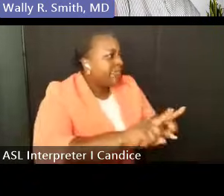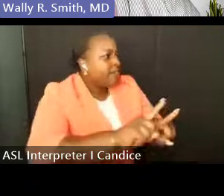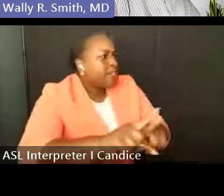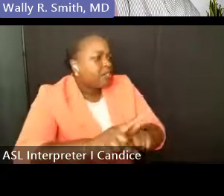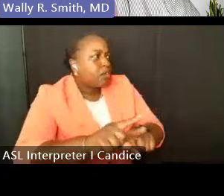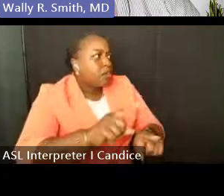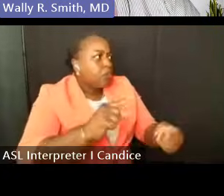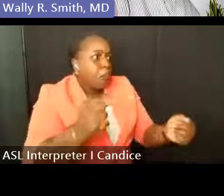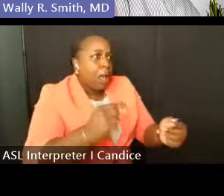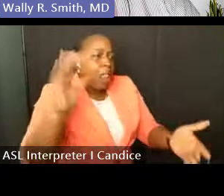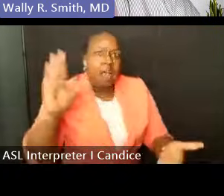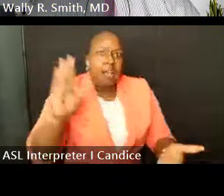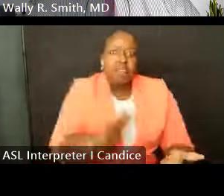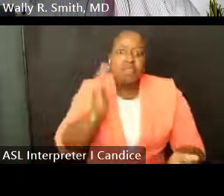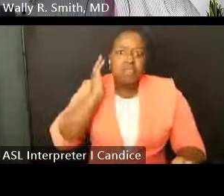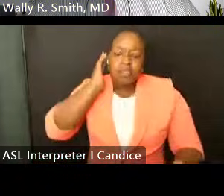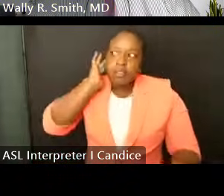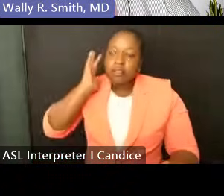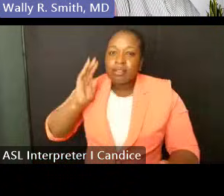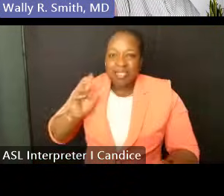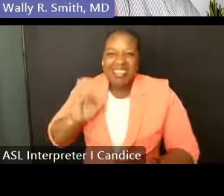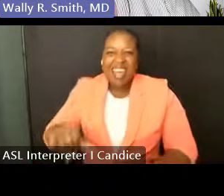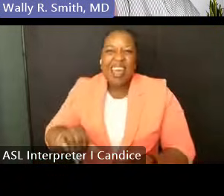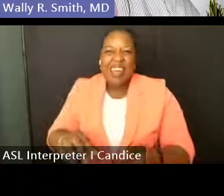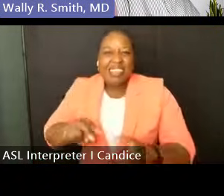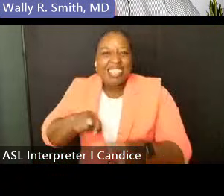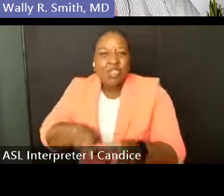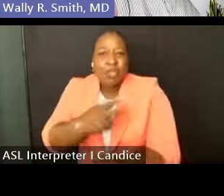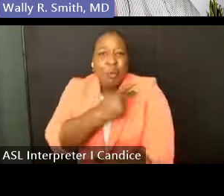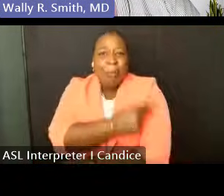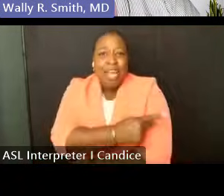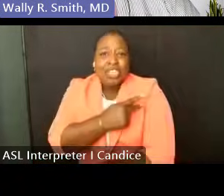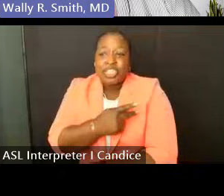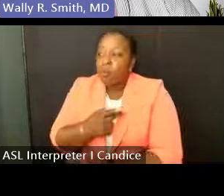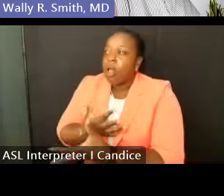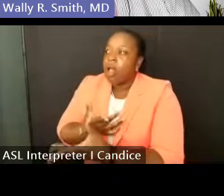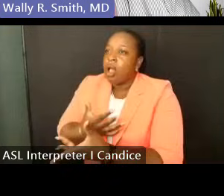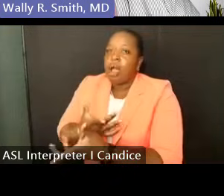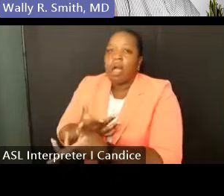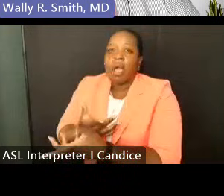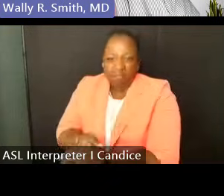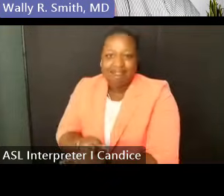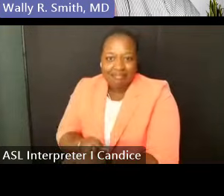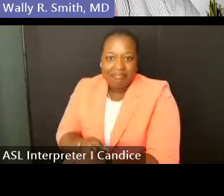better life for you. You might want to think about how to permanently get out of this pain